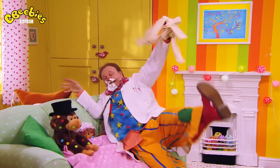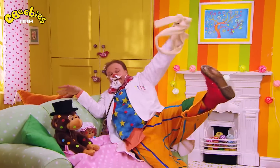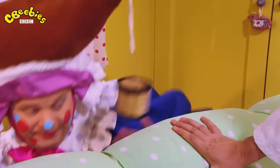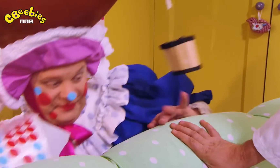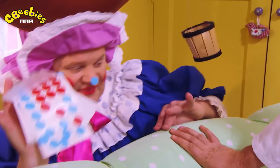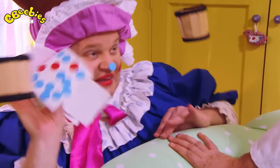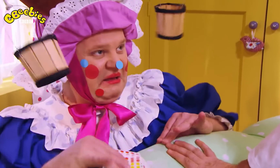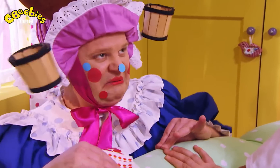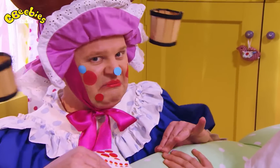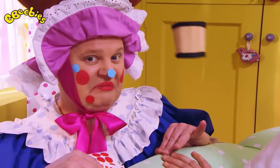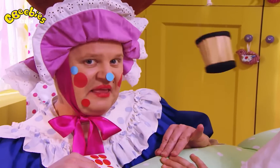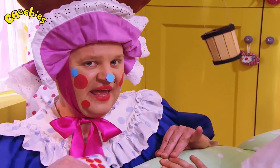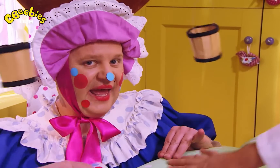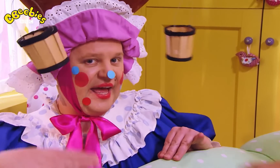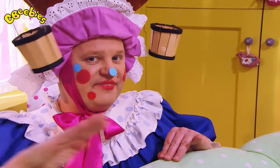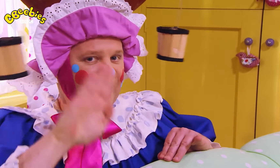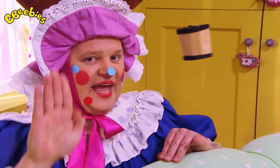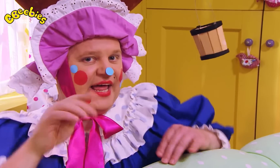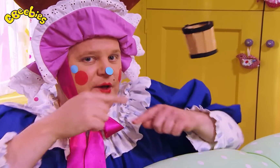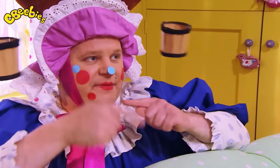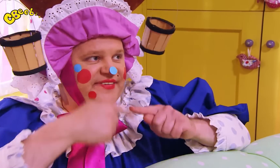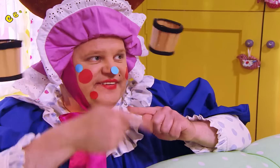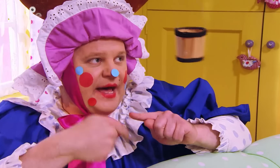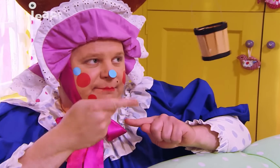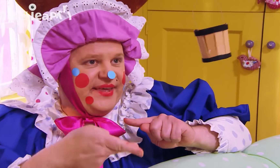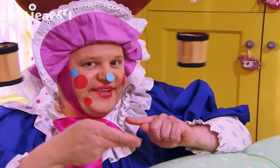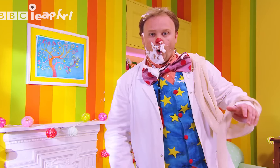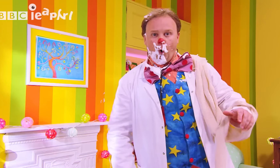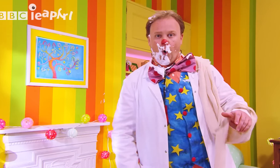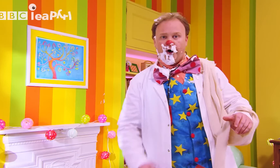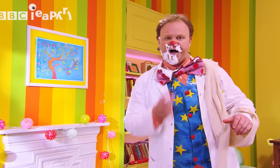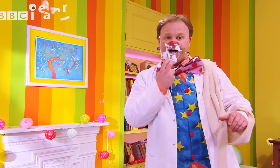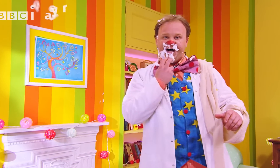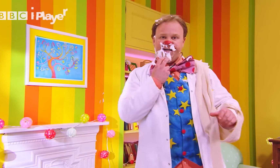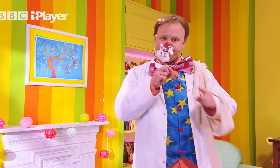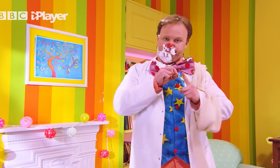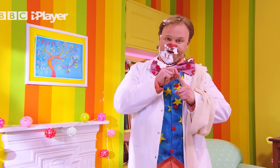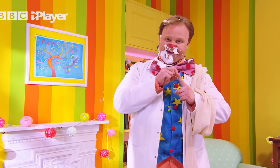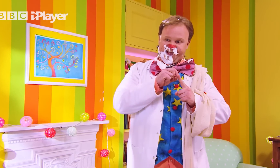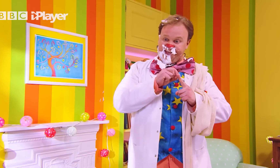whoops hello mr tumble oh aunt polly